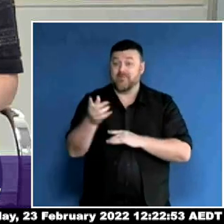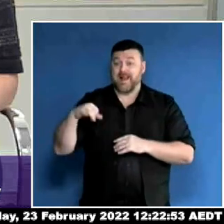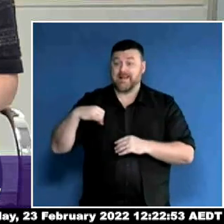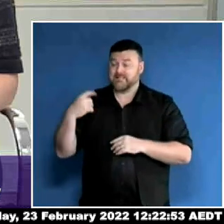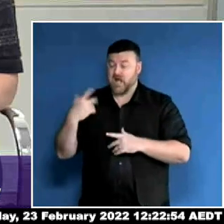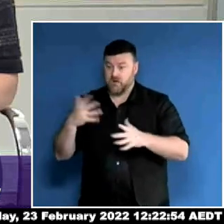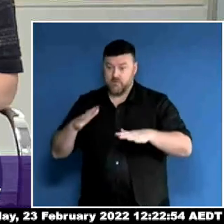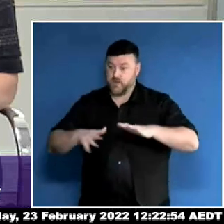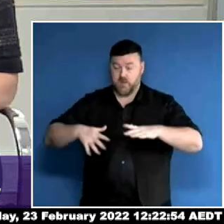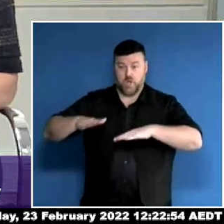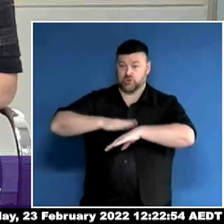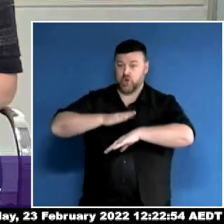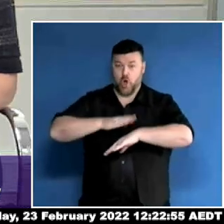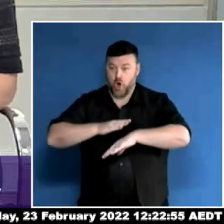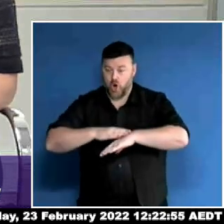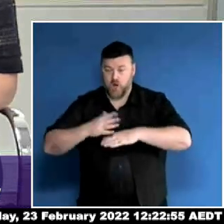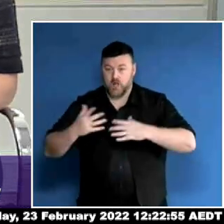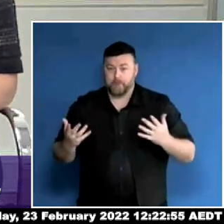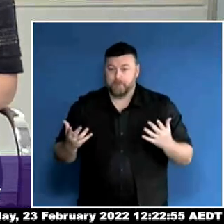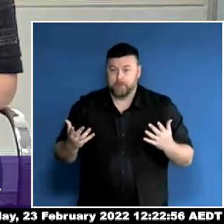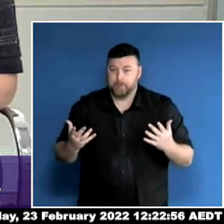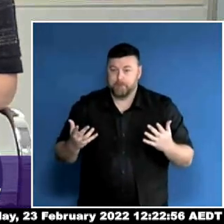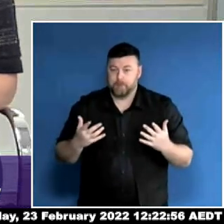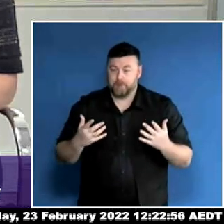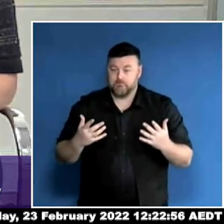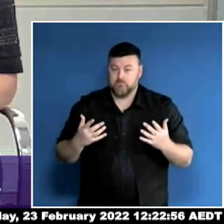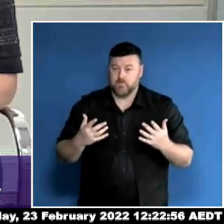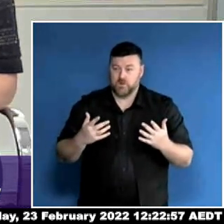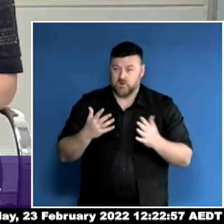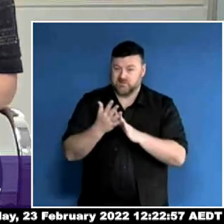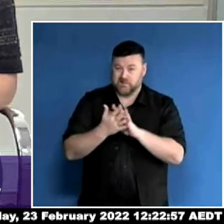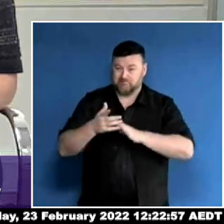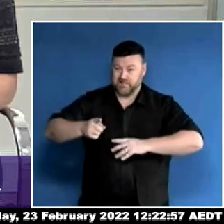something like that. And kind of, yes, there is also a culture from management and